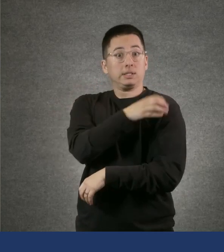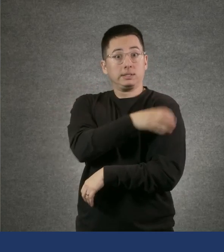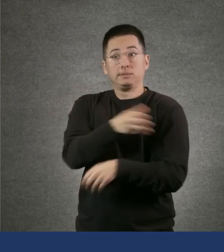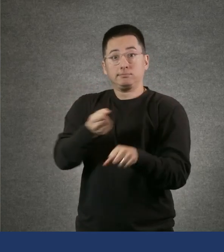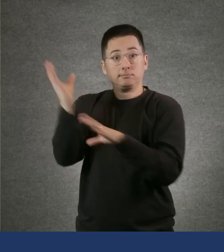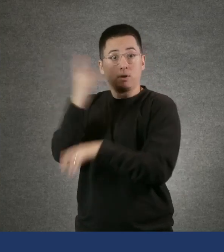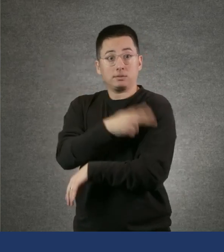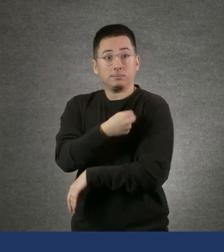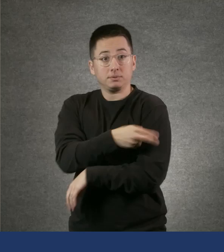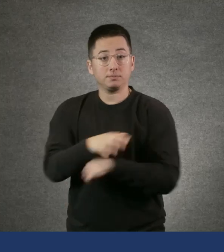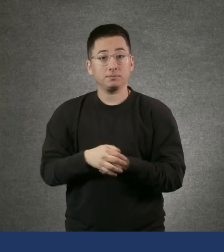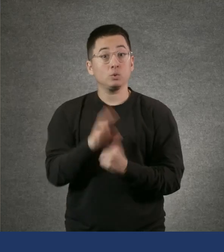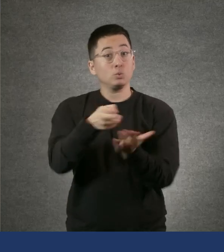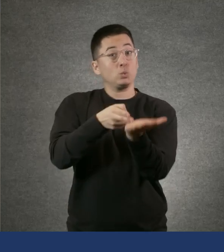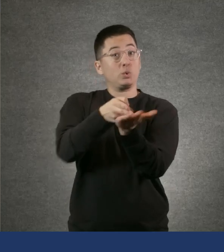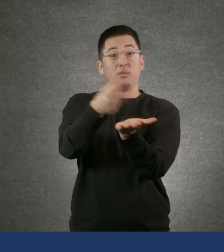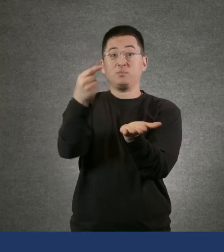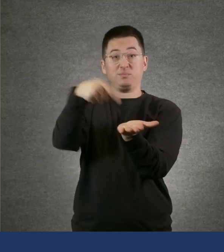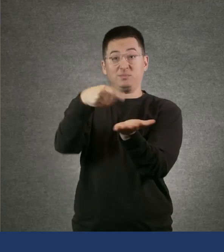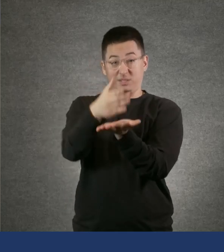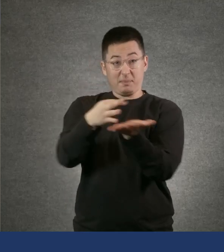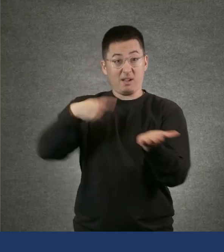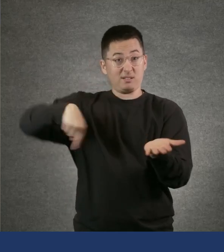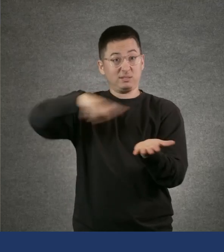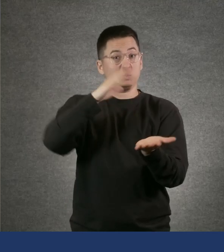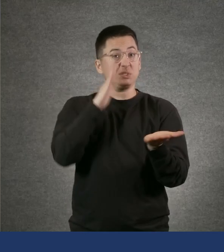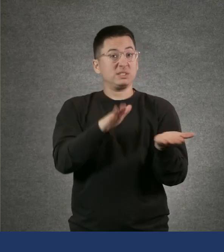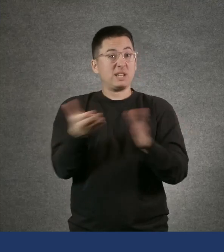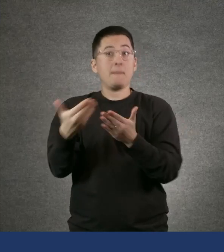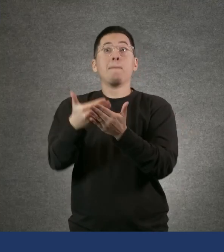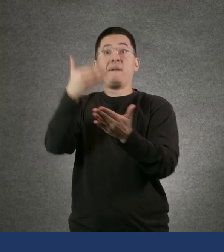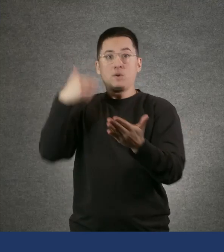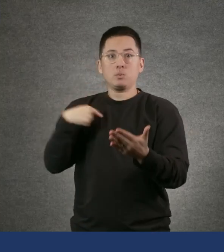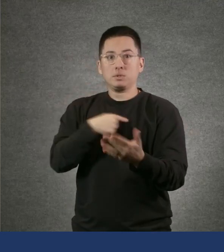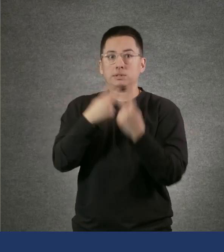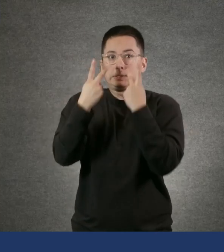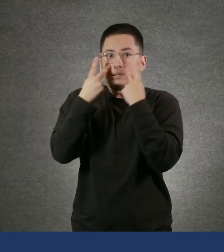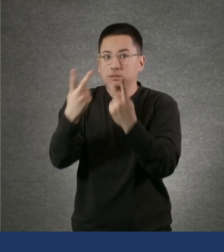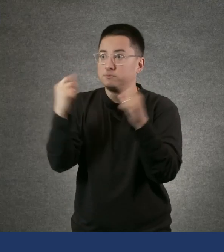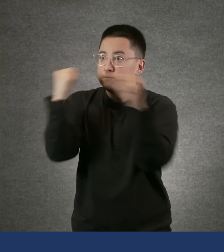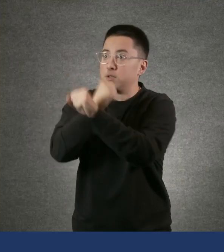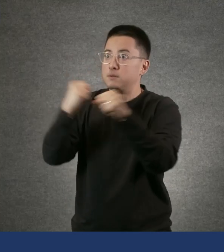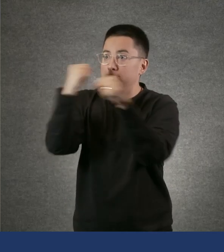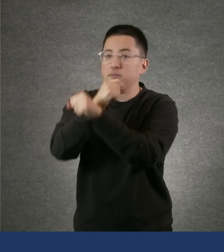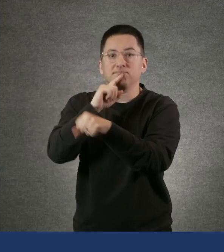Such is the case for Damon Leivestad, a brilliant, kind, smart, loved person who